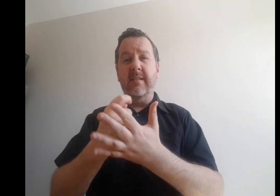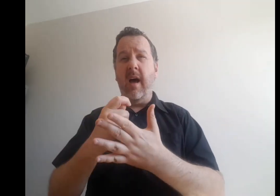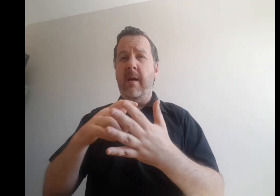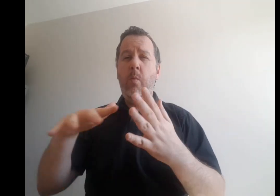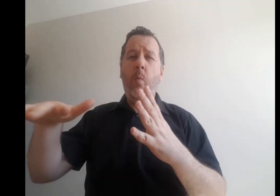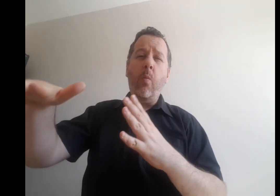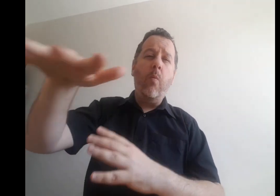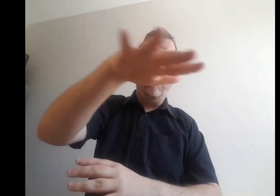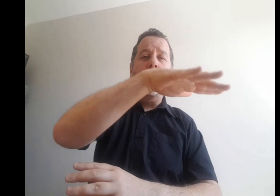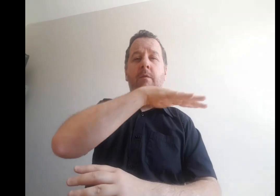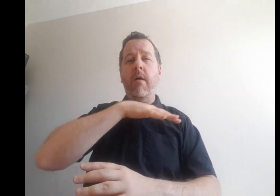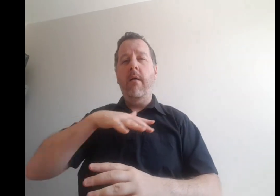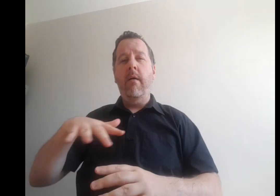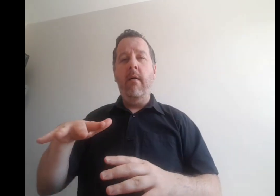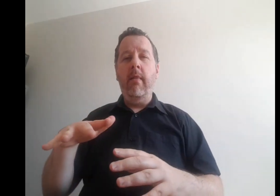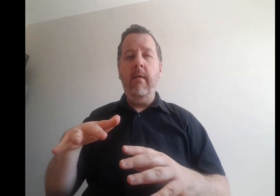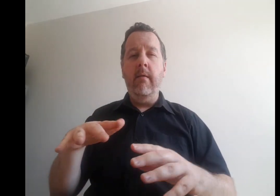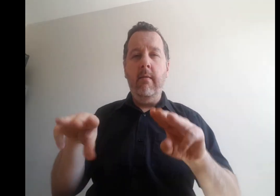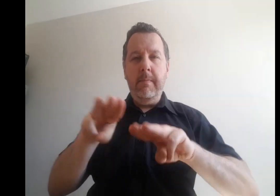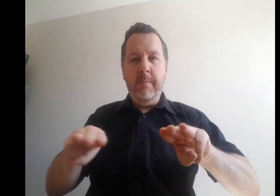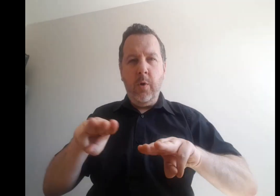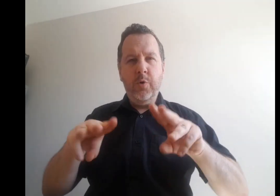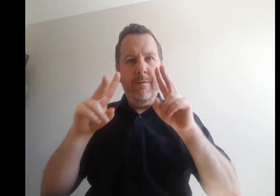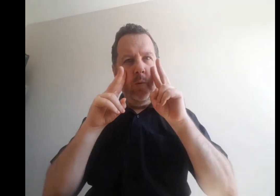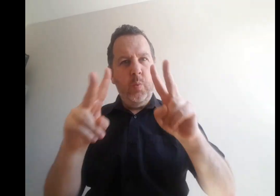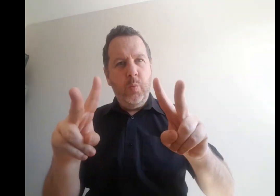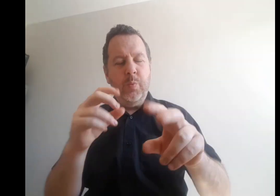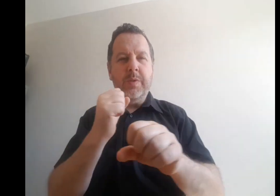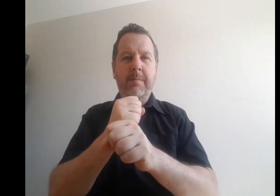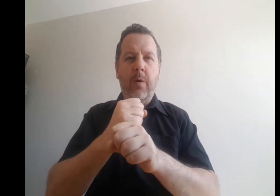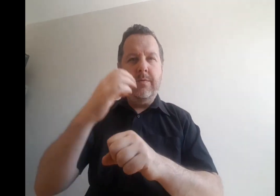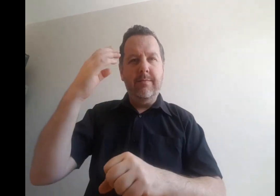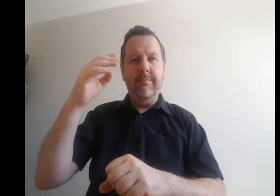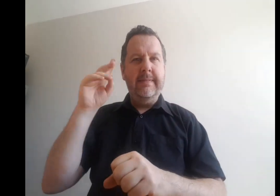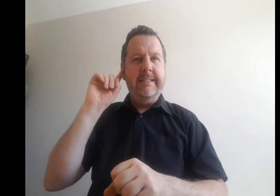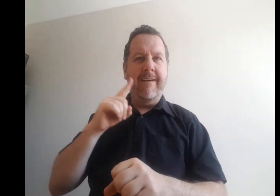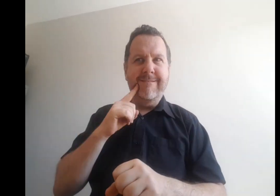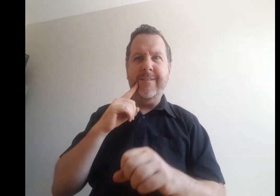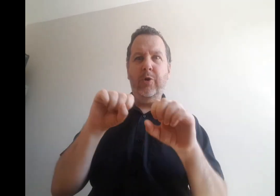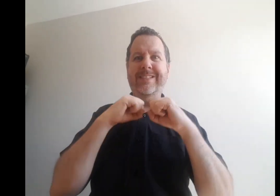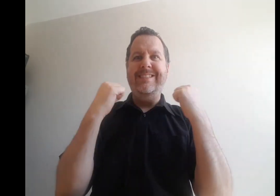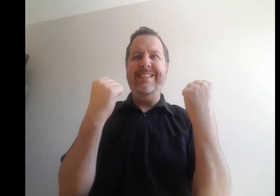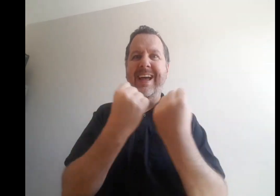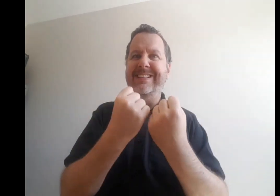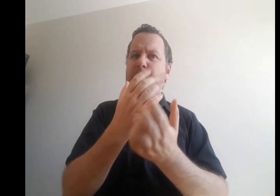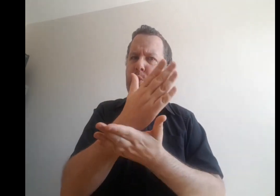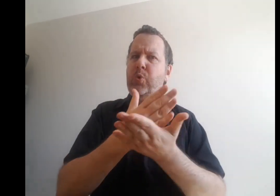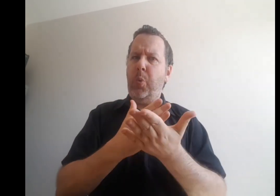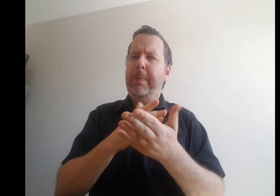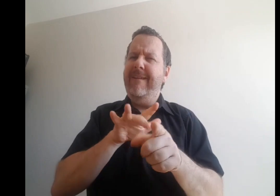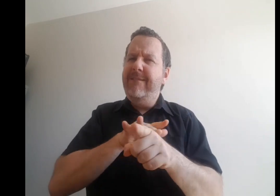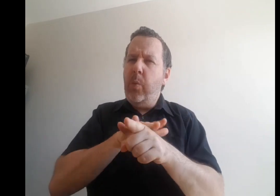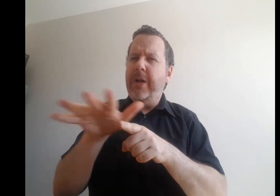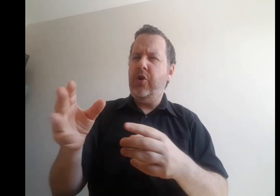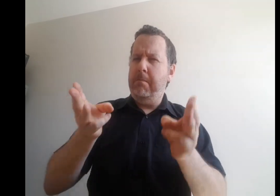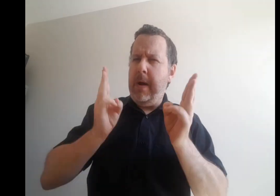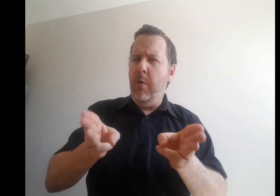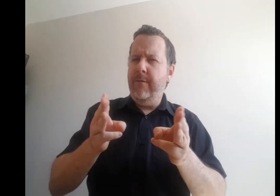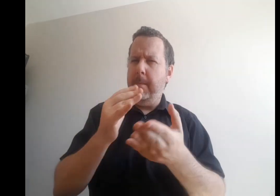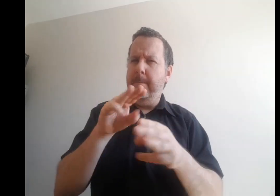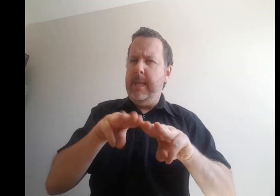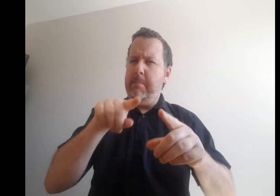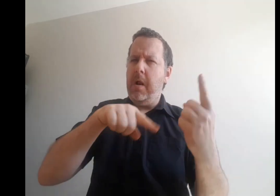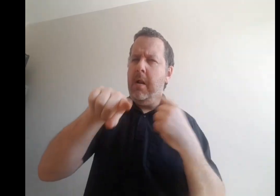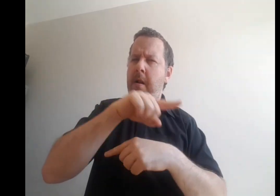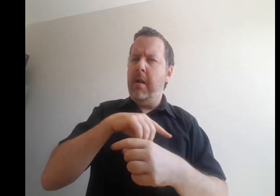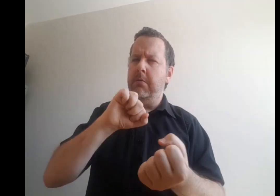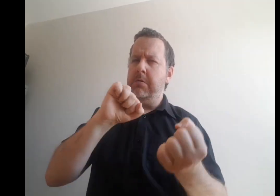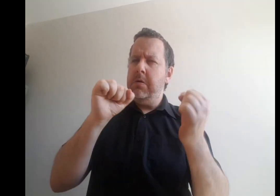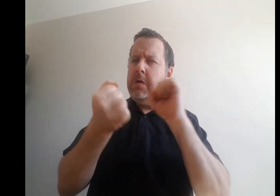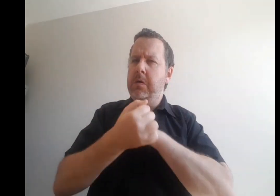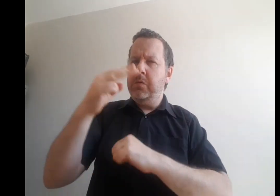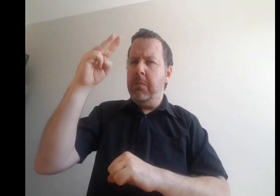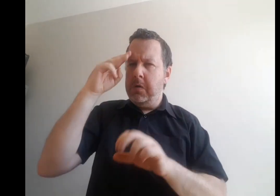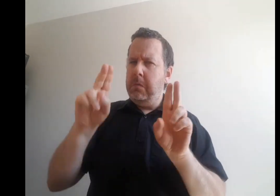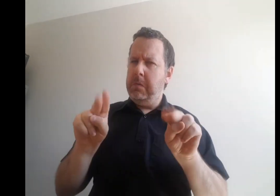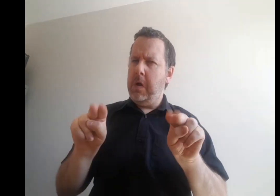But there was a general change of view in influential parts of society, that deaf children could be educated.